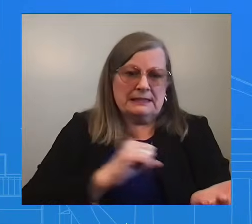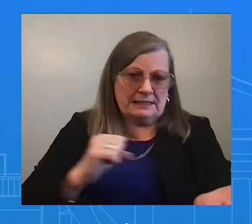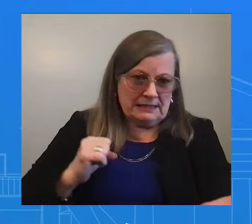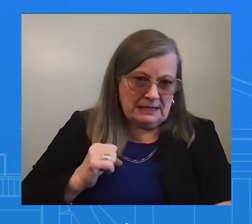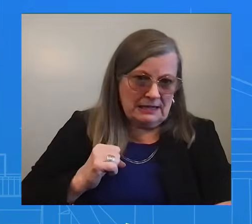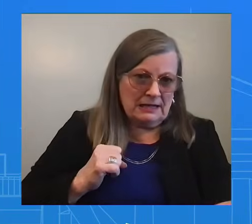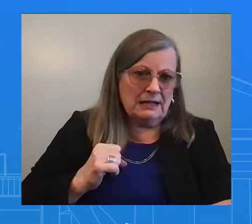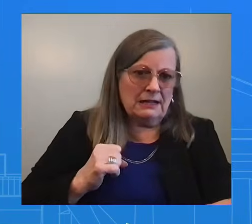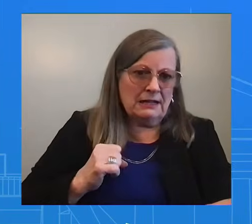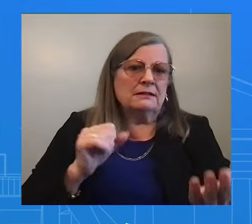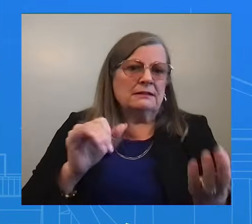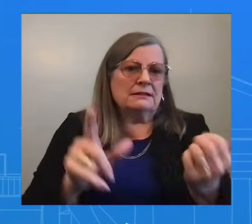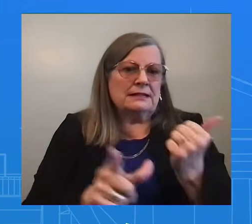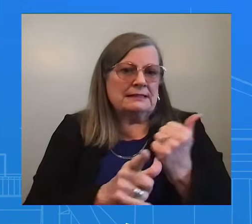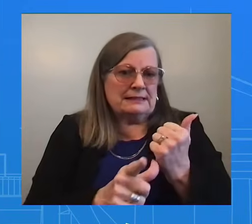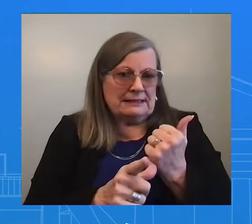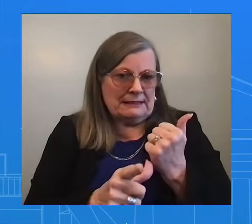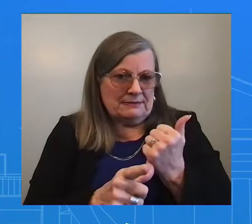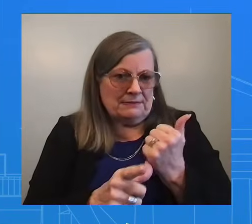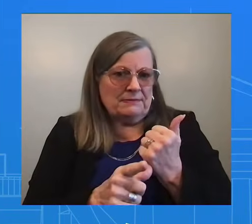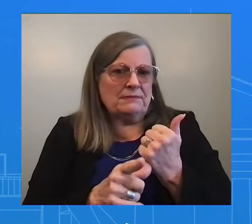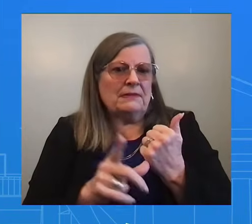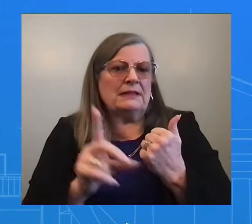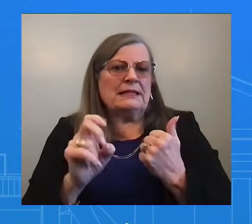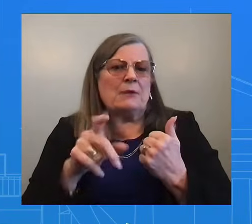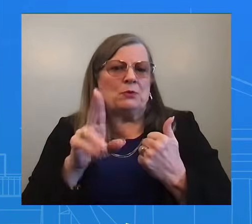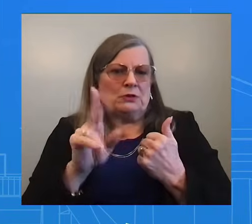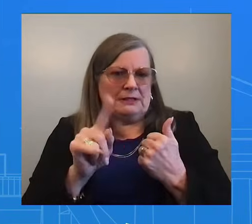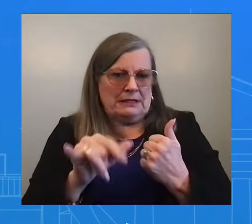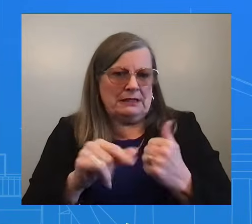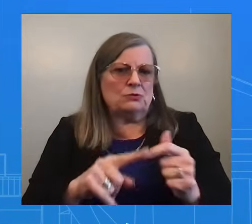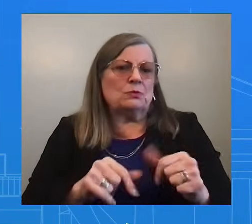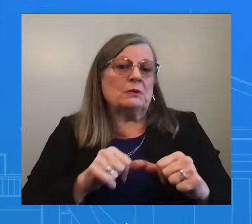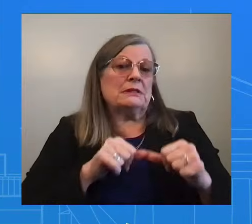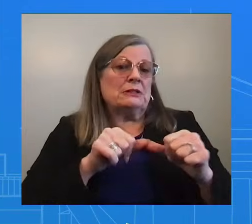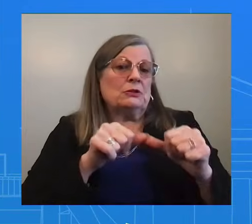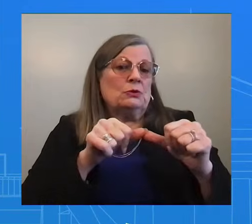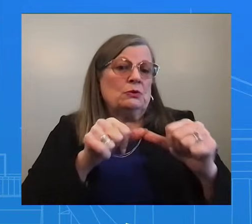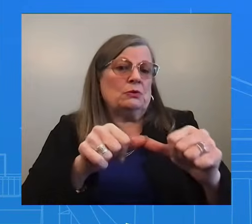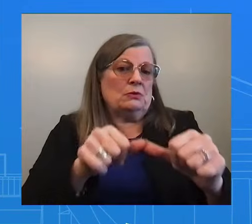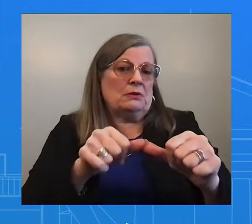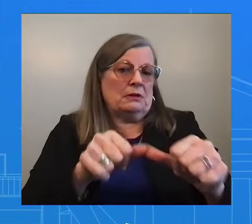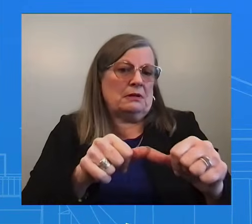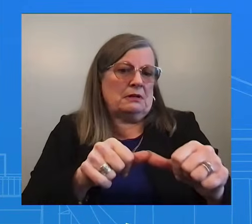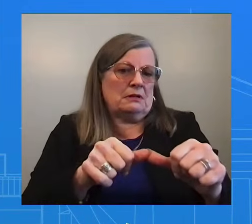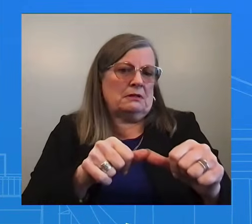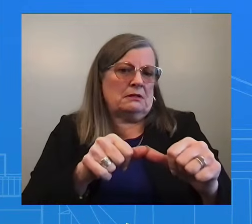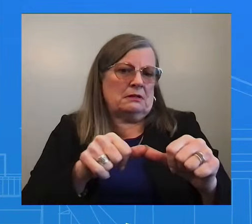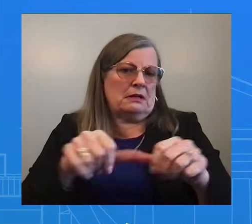she is able to continue serving as Acting Labor Secretary. So, we are -- we are -- we she --